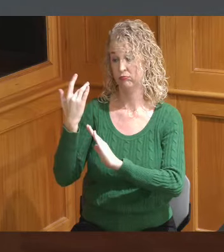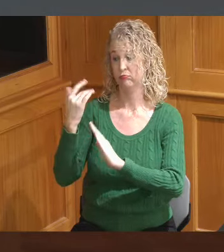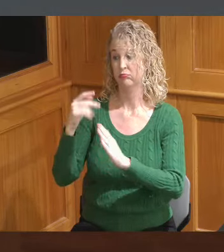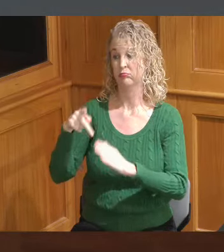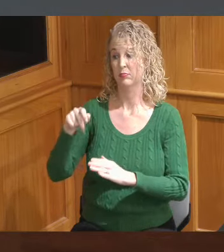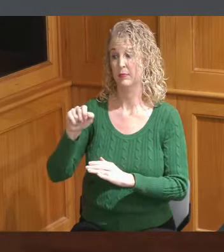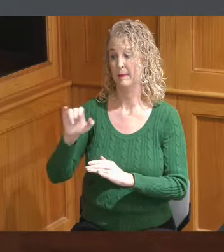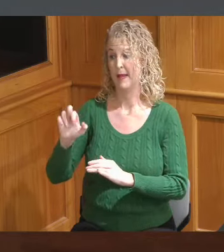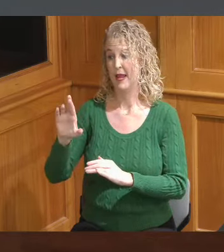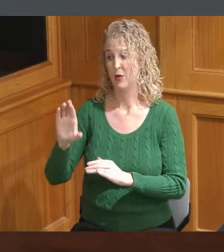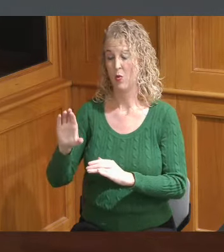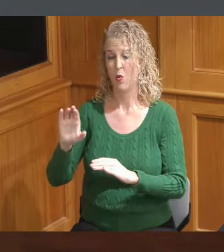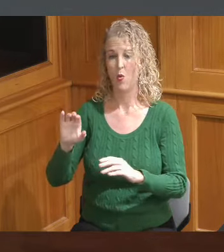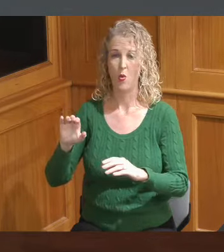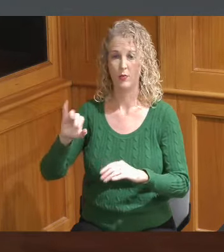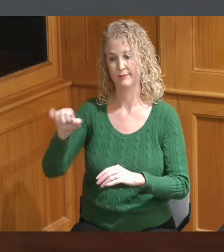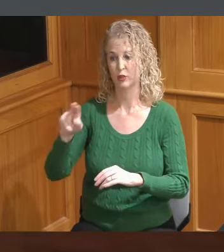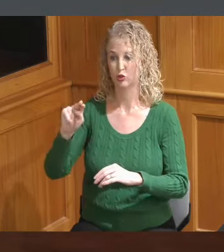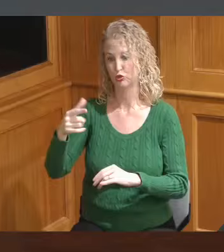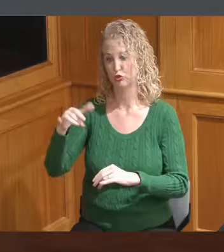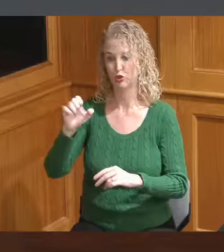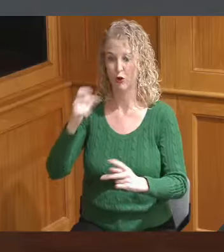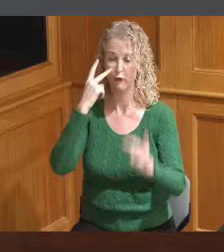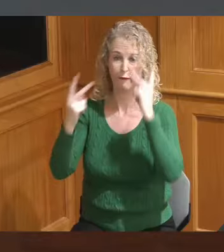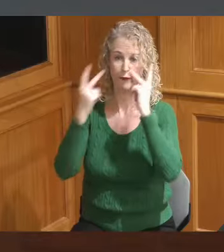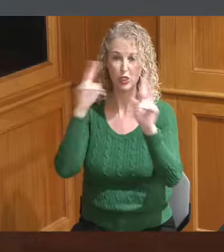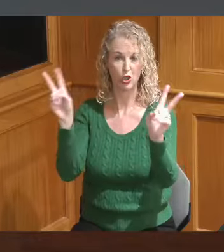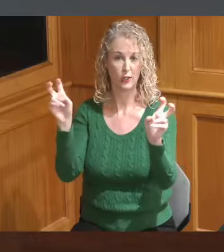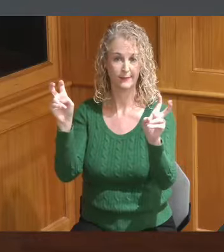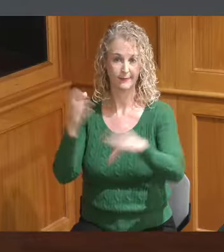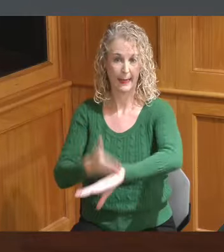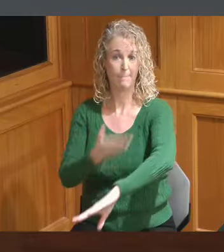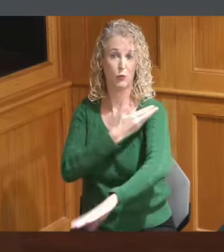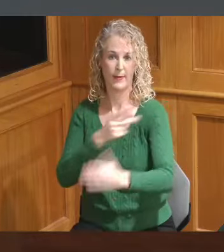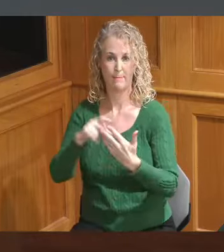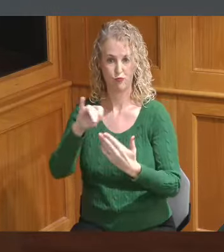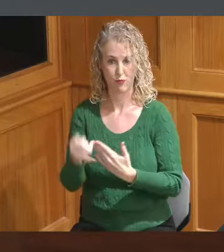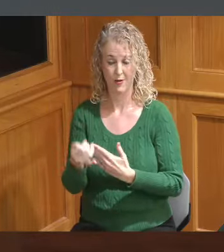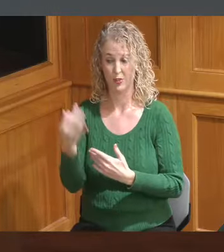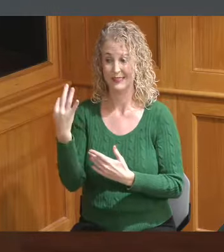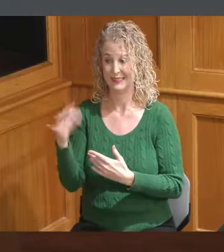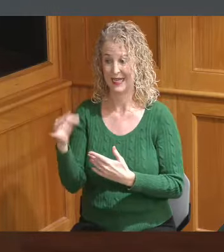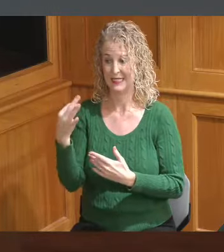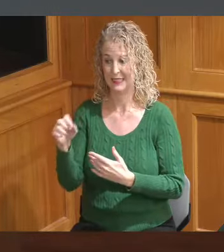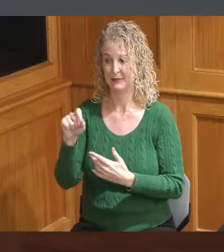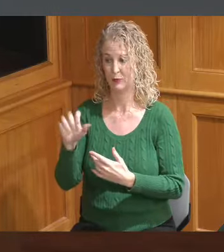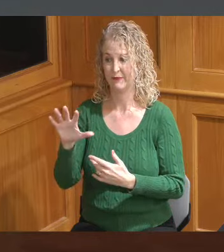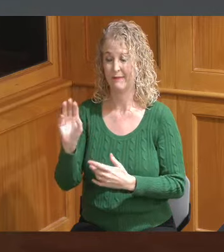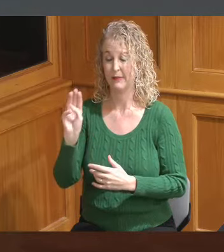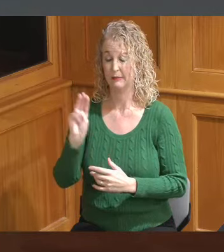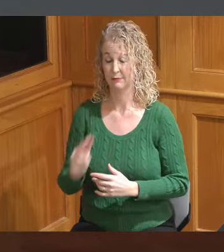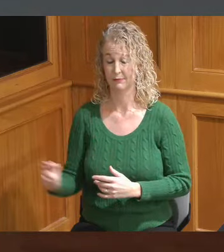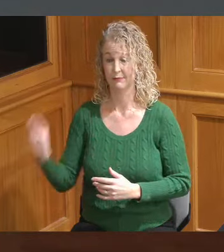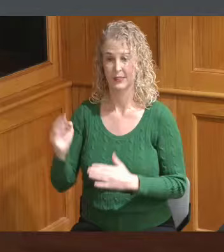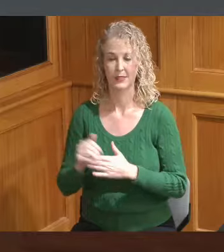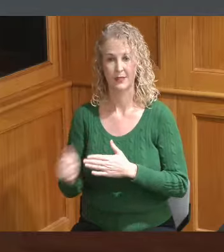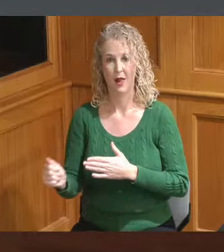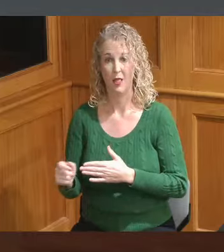Stadium Jungle Vision upgrade project. this is in the amount of 19.5 million. as the Board is aware